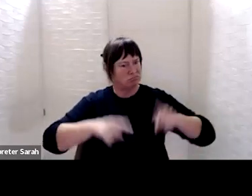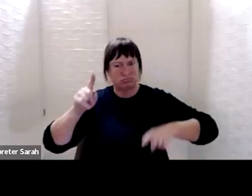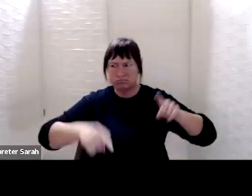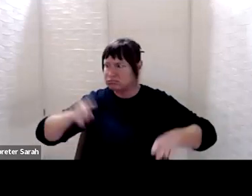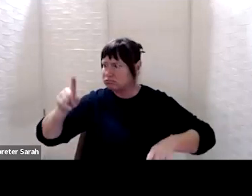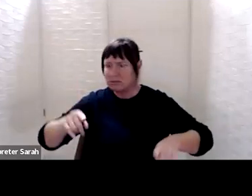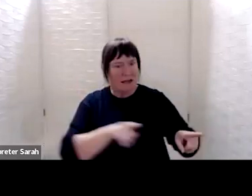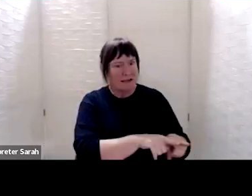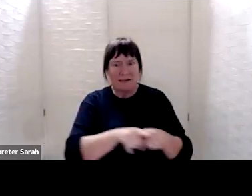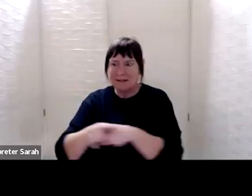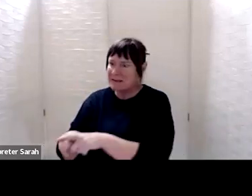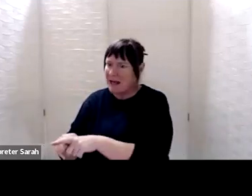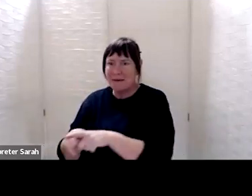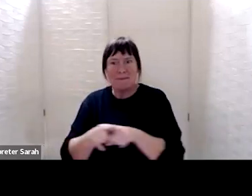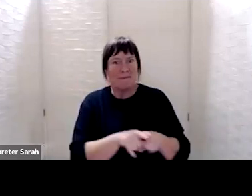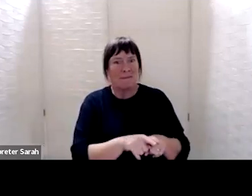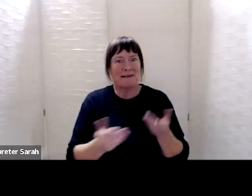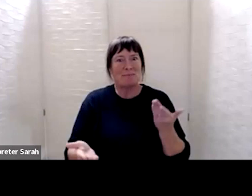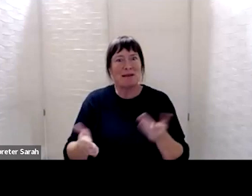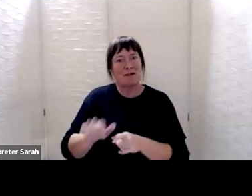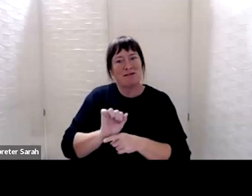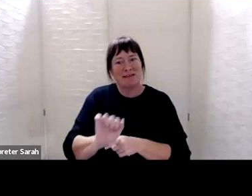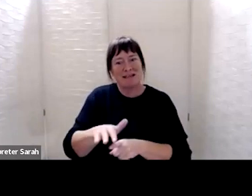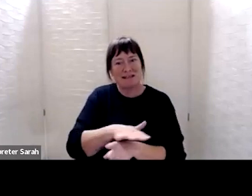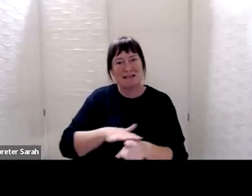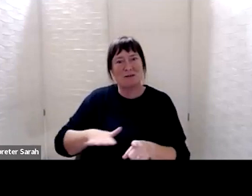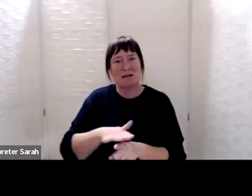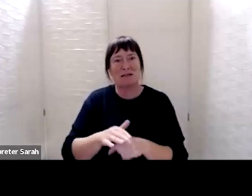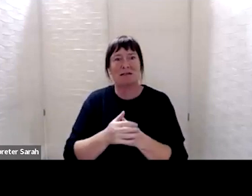It’s situationally dependent which is why you can’t have a list of rules.